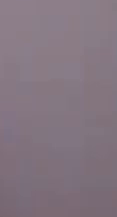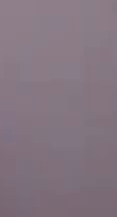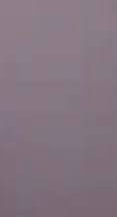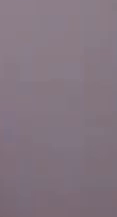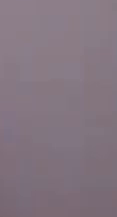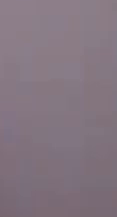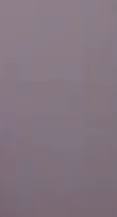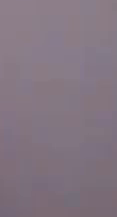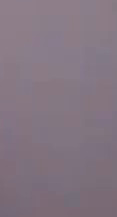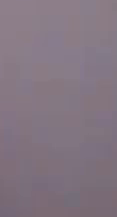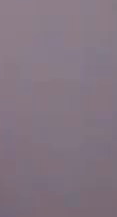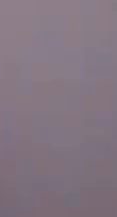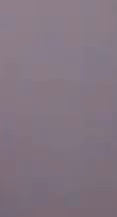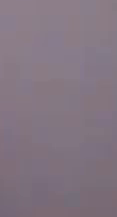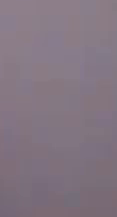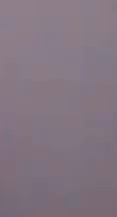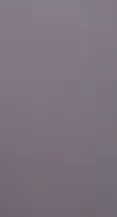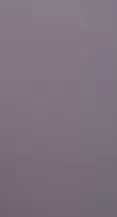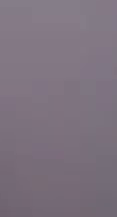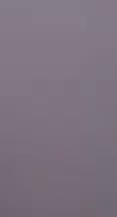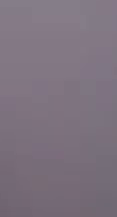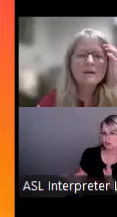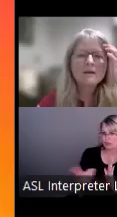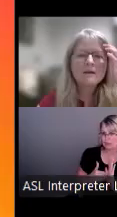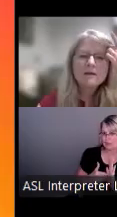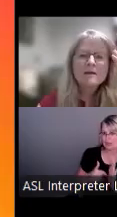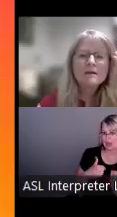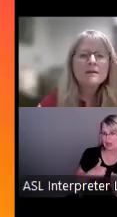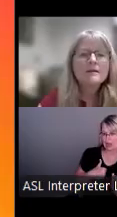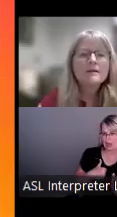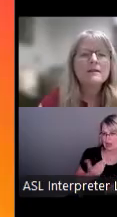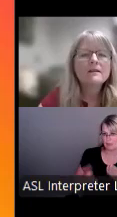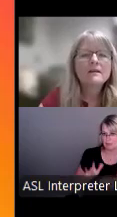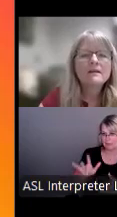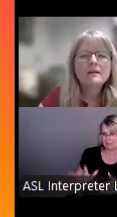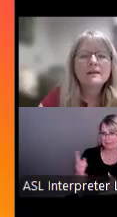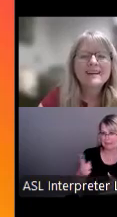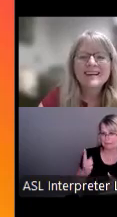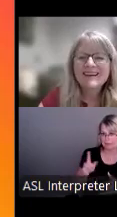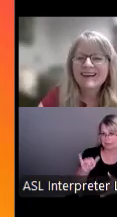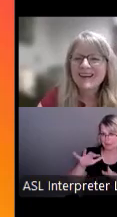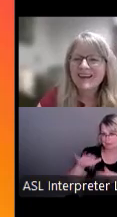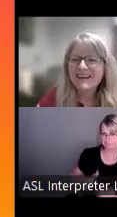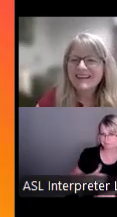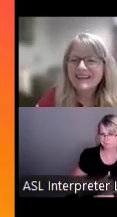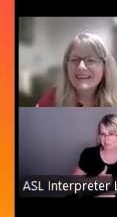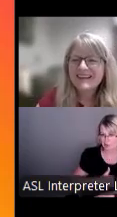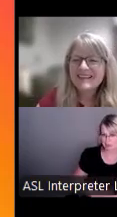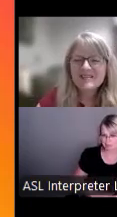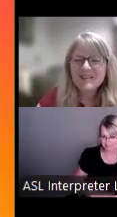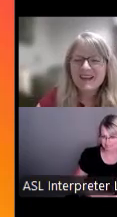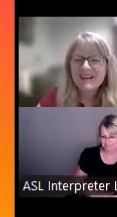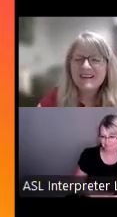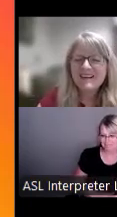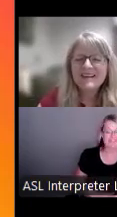Janel Preston: Try screen sharing again. I might click something that took it off. I apologize, it moved too fast.